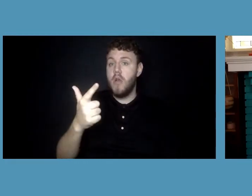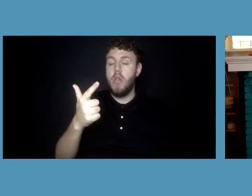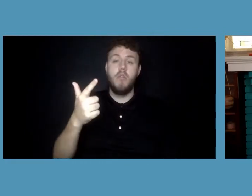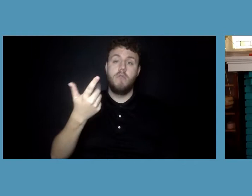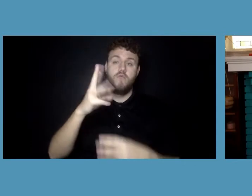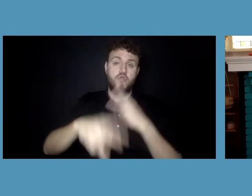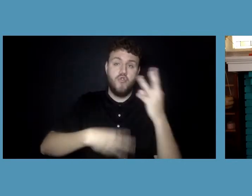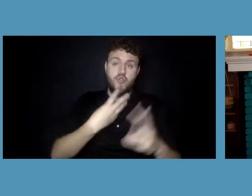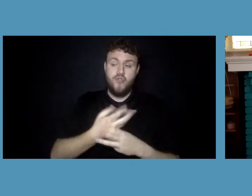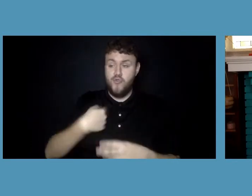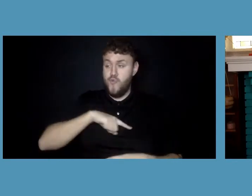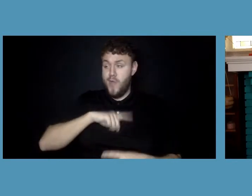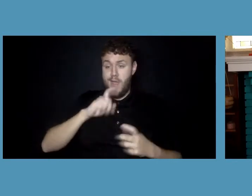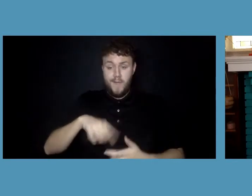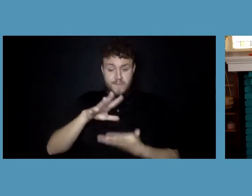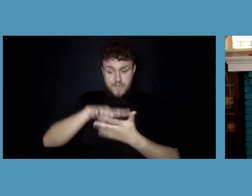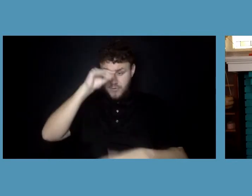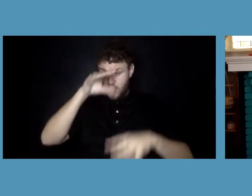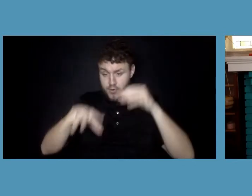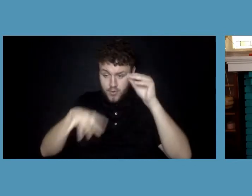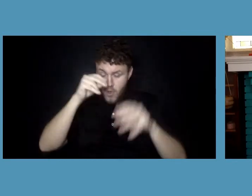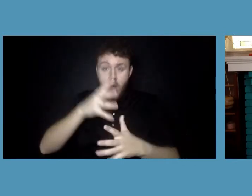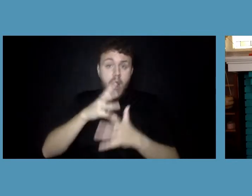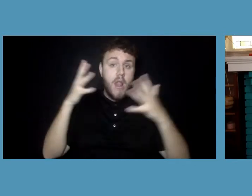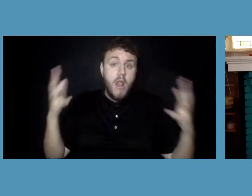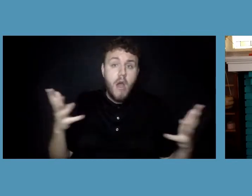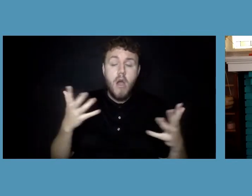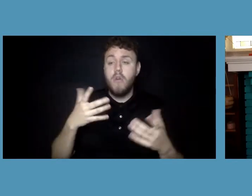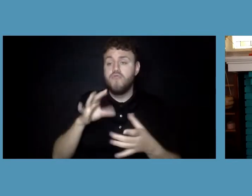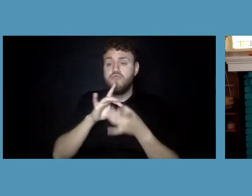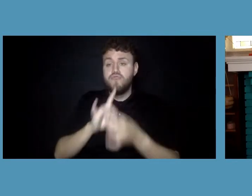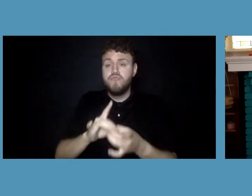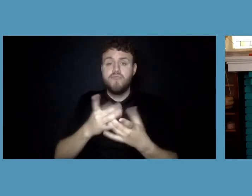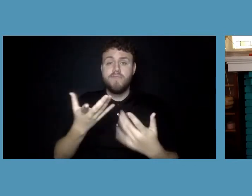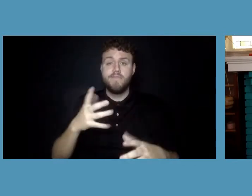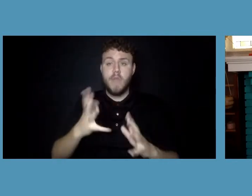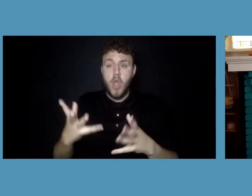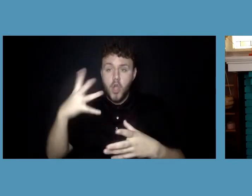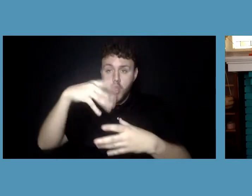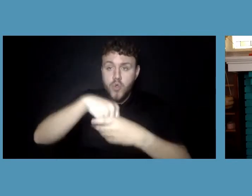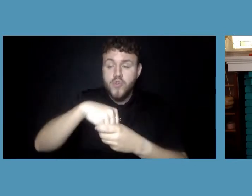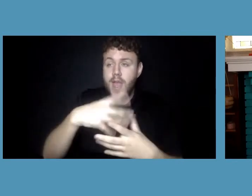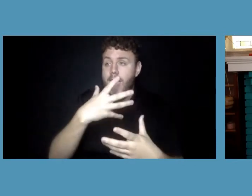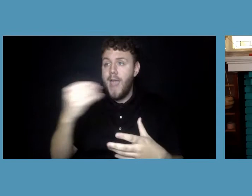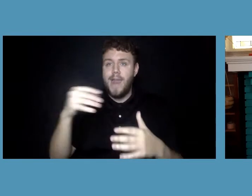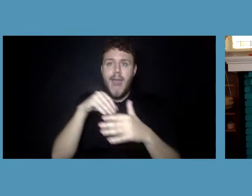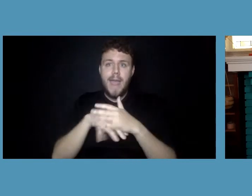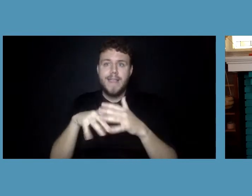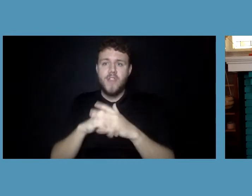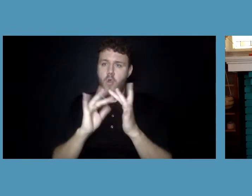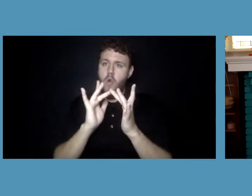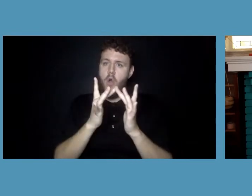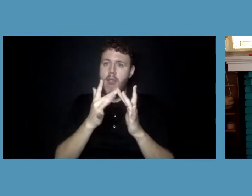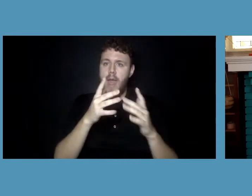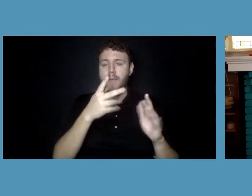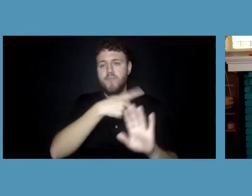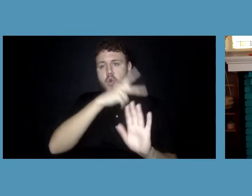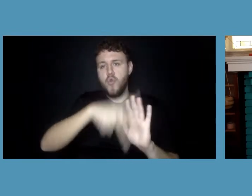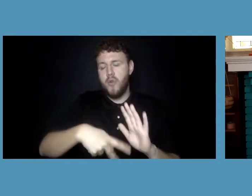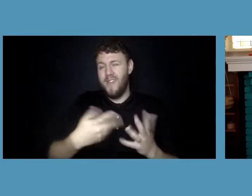to do inclusive and accessible online programming and so we shared that in a few different workshops